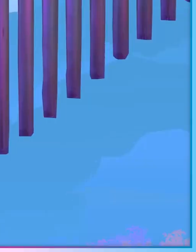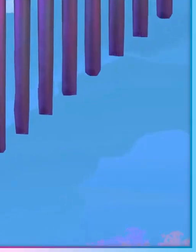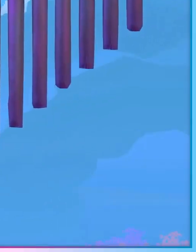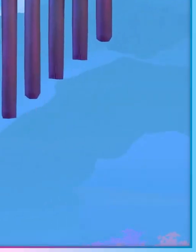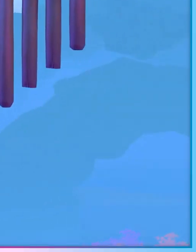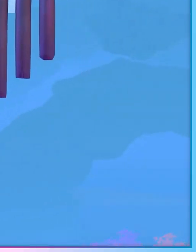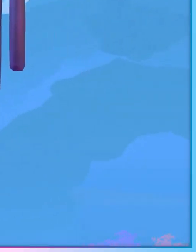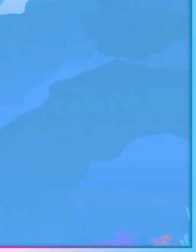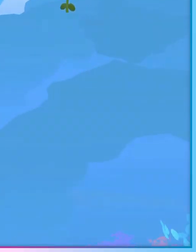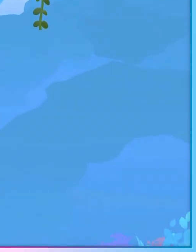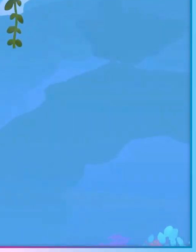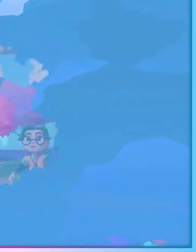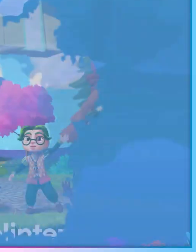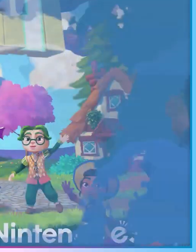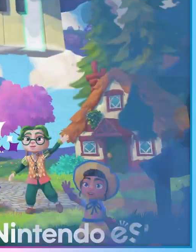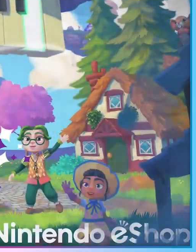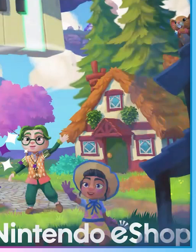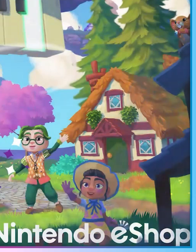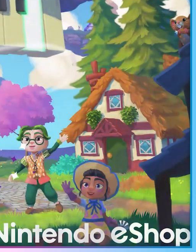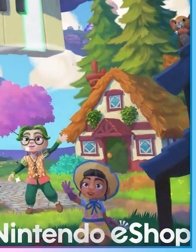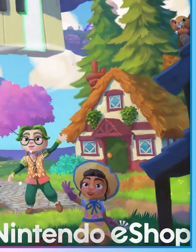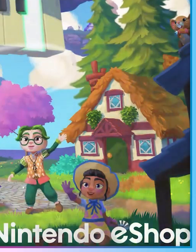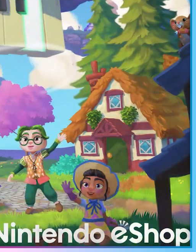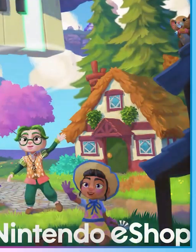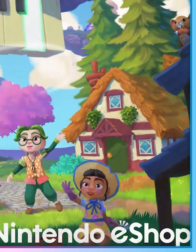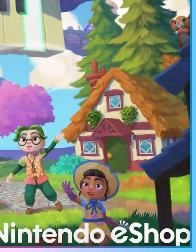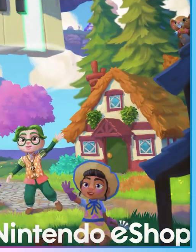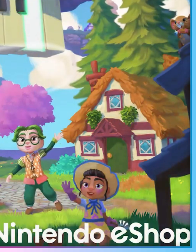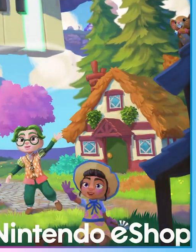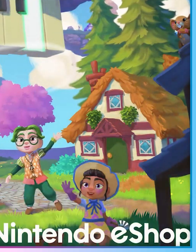Skye Tales, your playful world awaits.